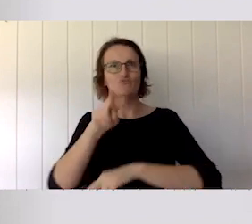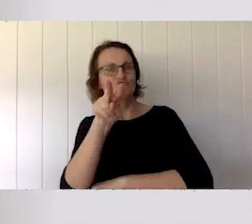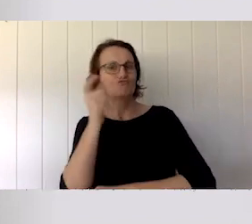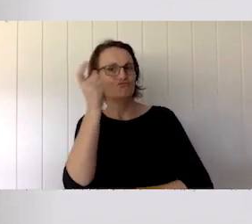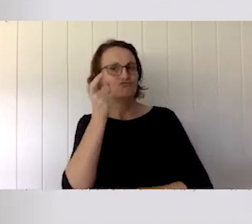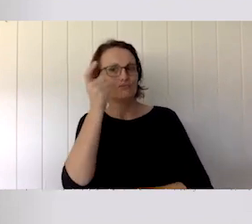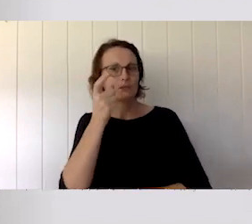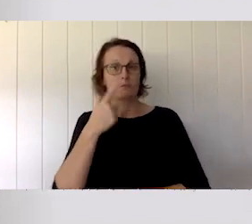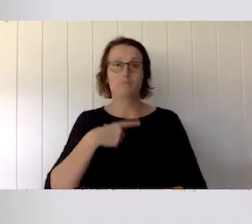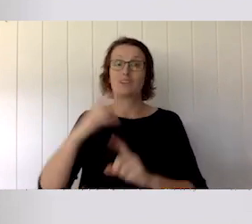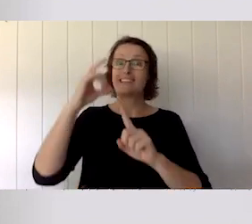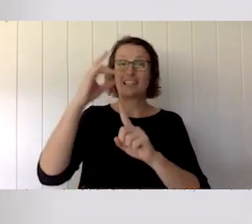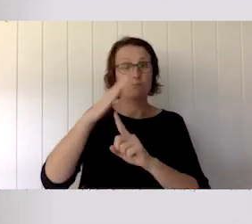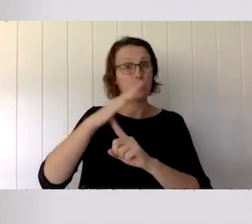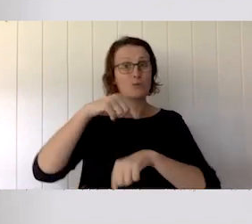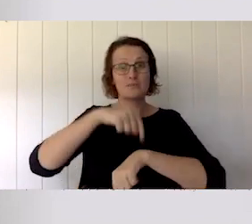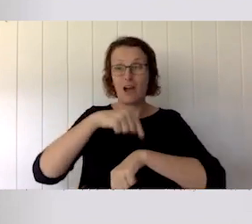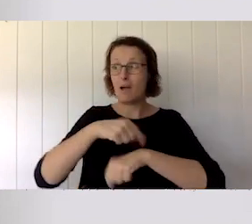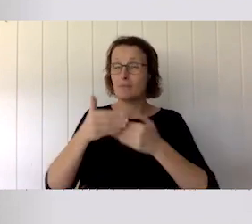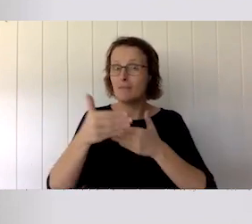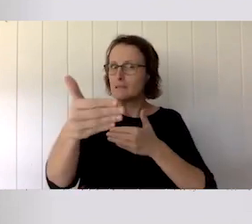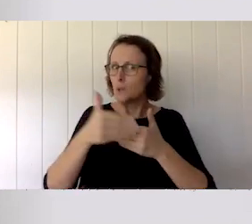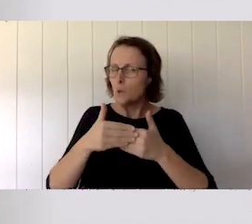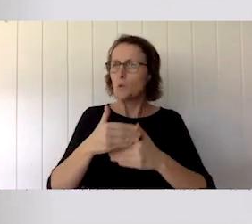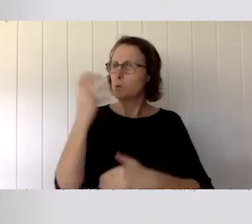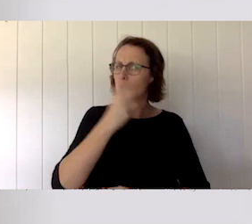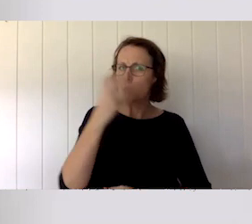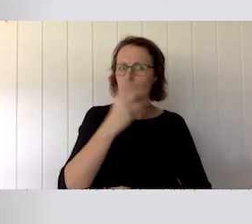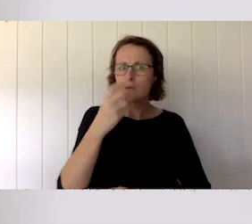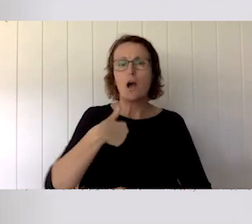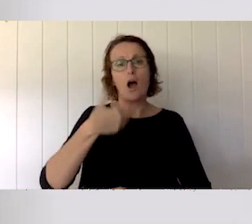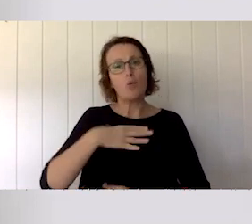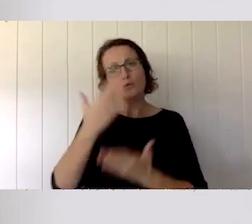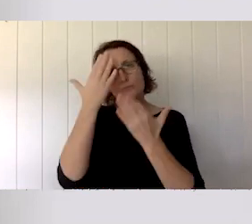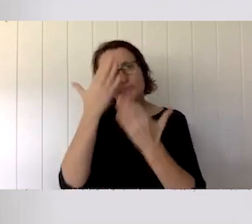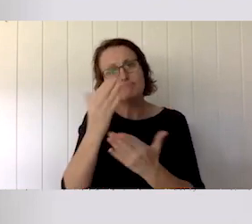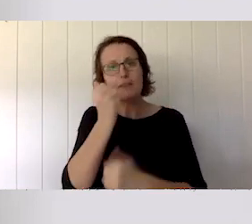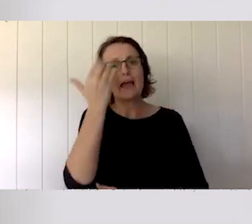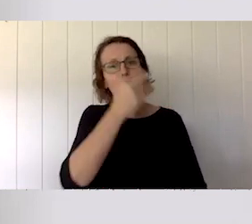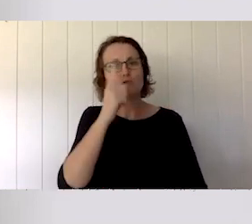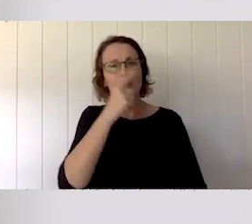this important and challenging time we're all trying to navigate. I'd also like to acknowledge the traditional owners of the land I was